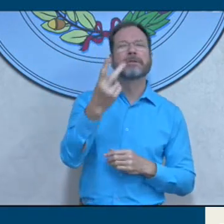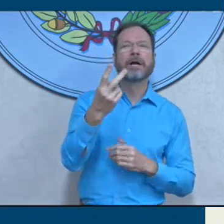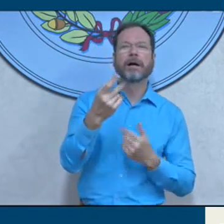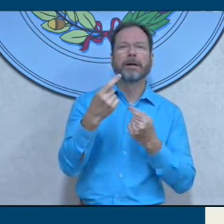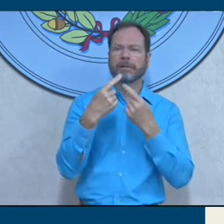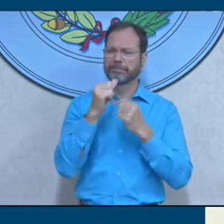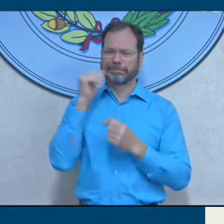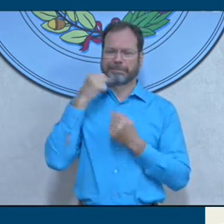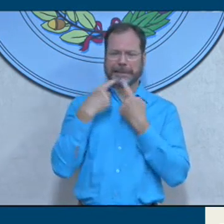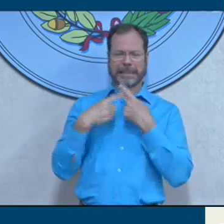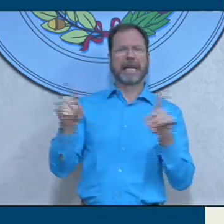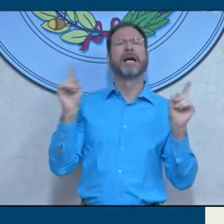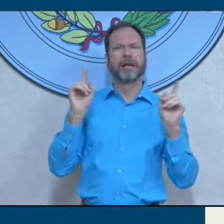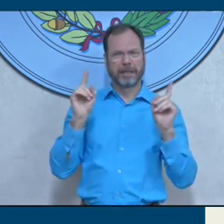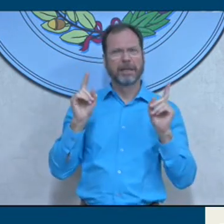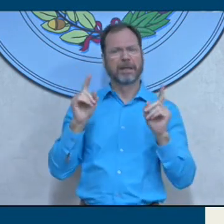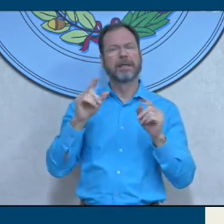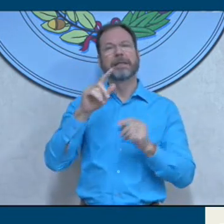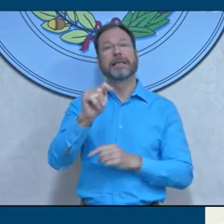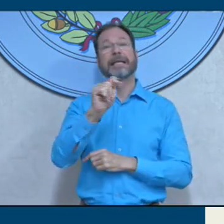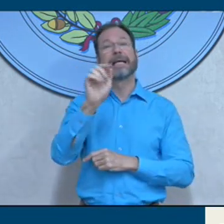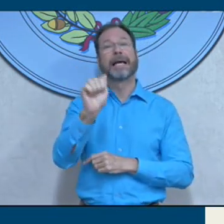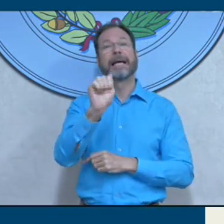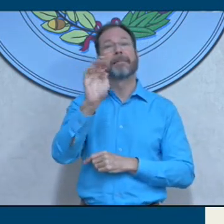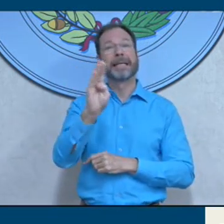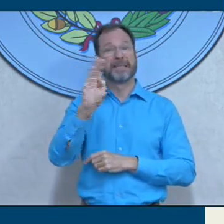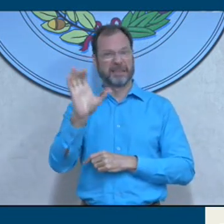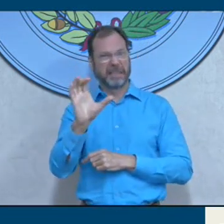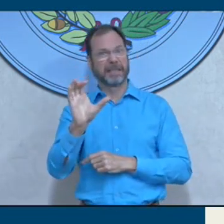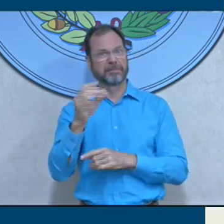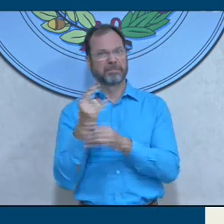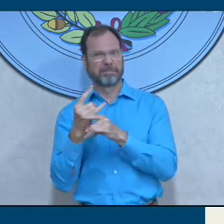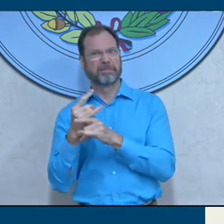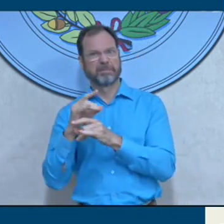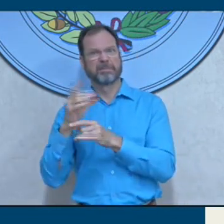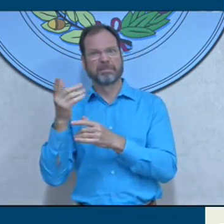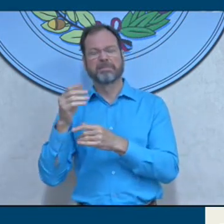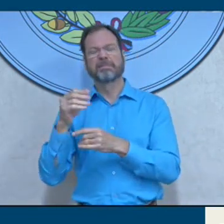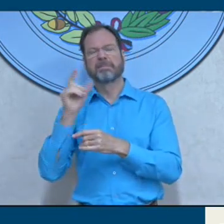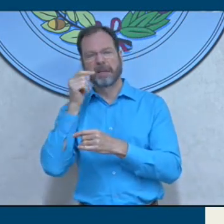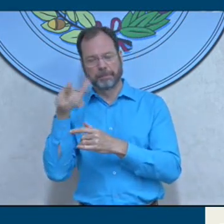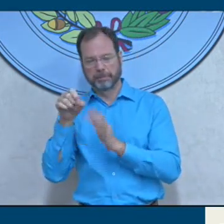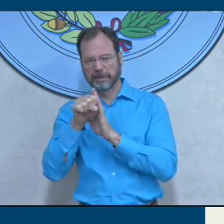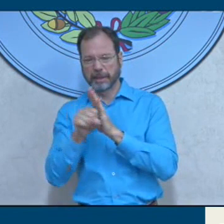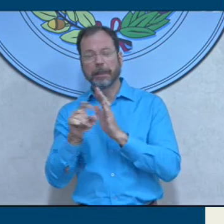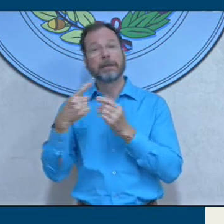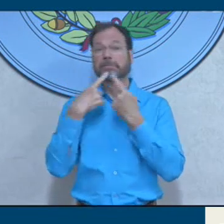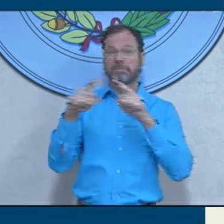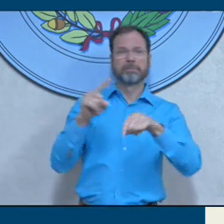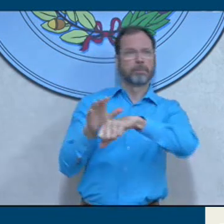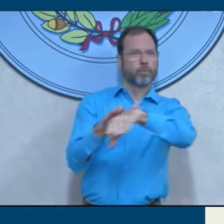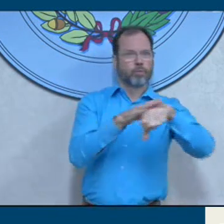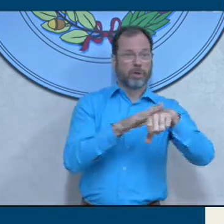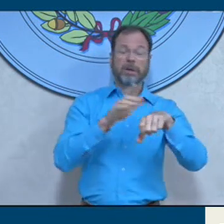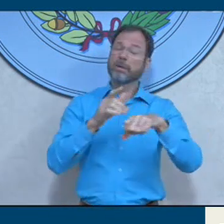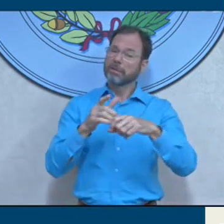TESTING POSITIVE. AN EXAMPLE OF THAT IS WHAT YOU SAW. ANNOUNCED YESTERDAY BY THE TEA